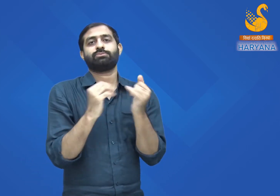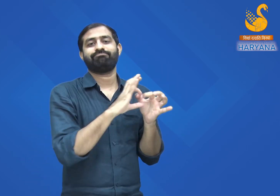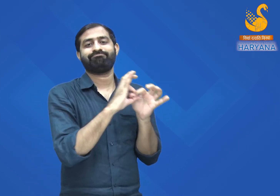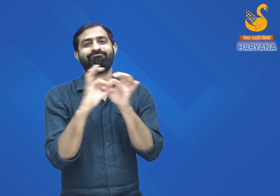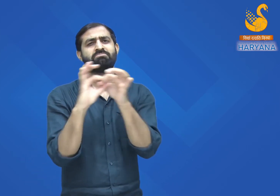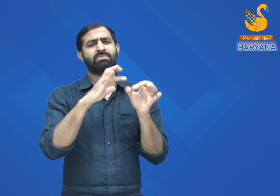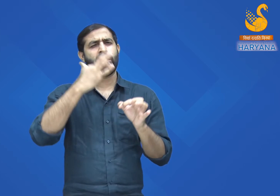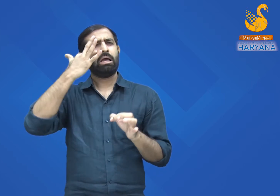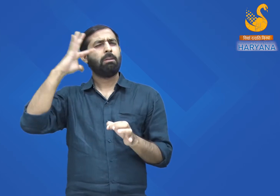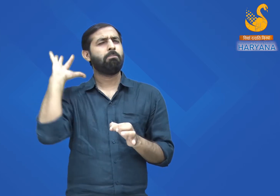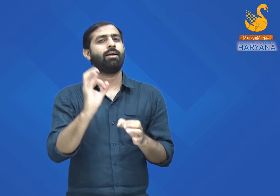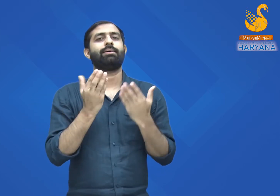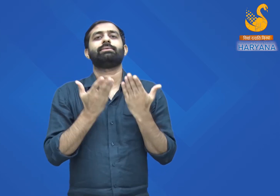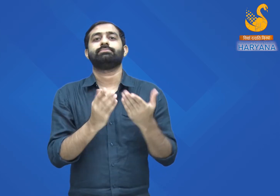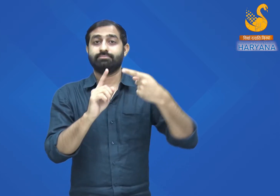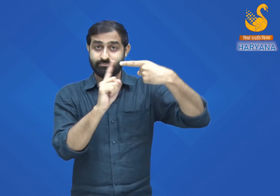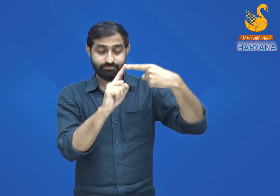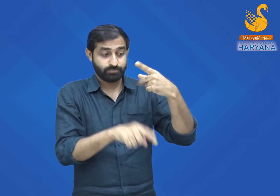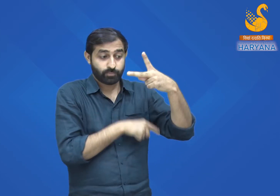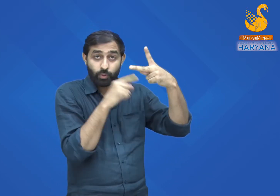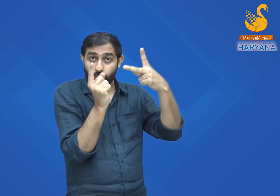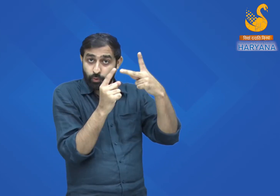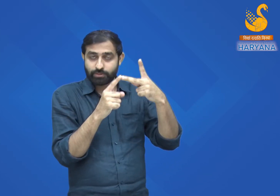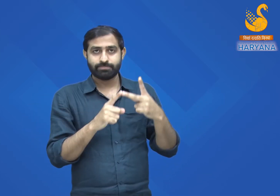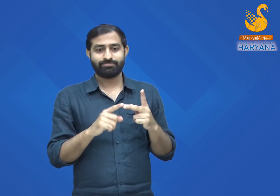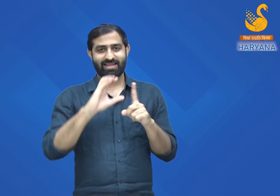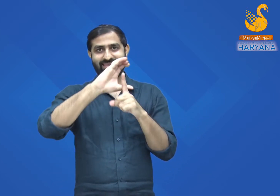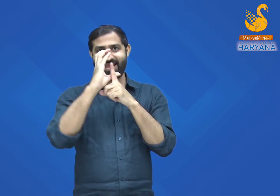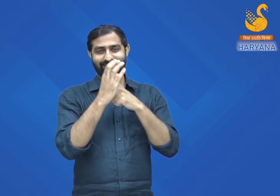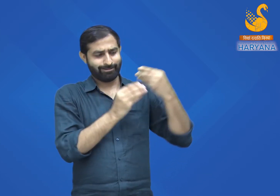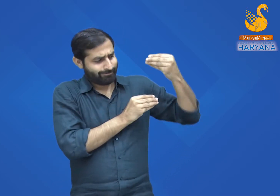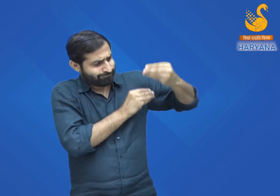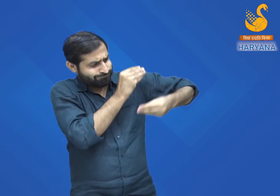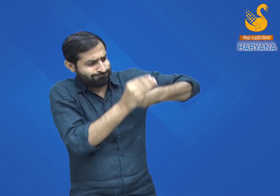Language is the most important key for communication. The second role that language plays